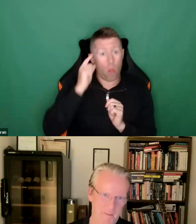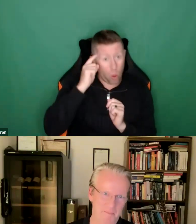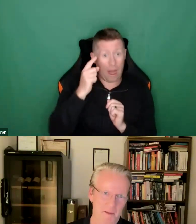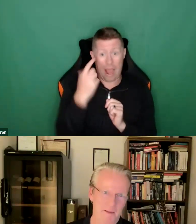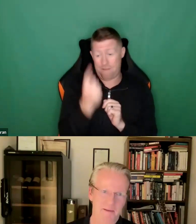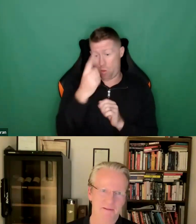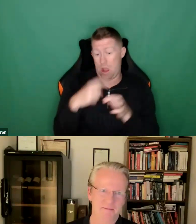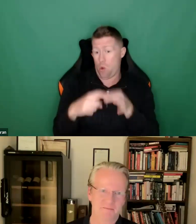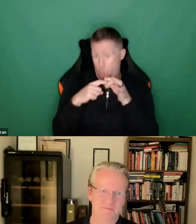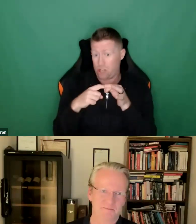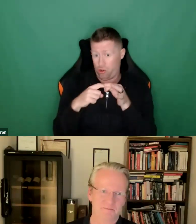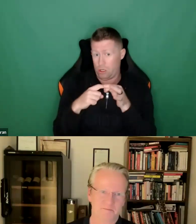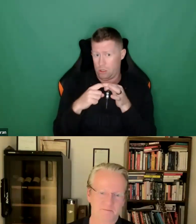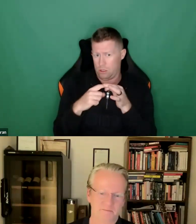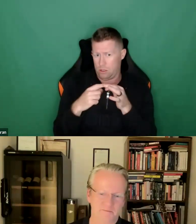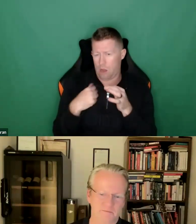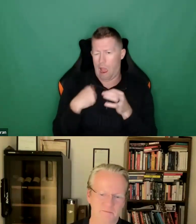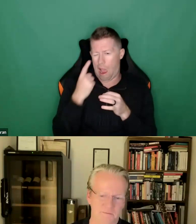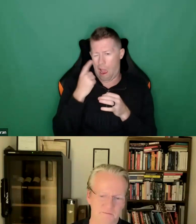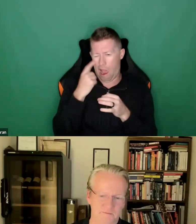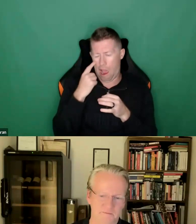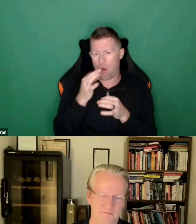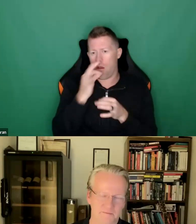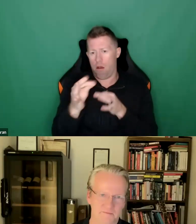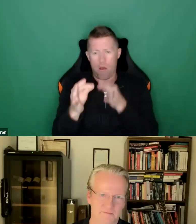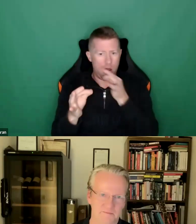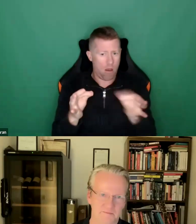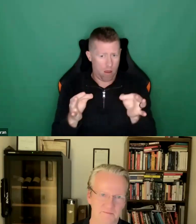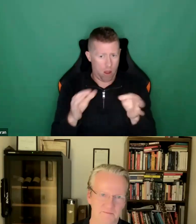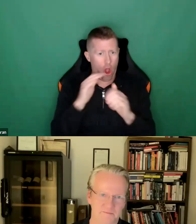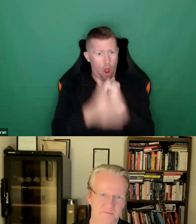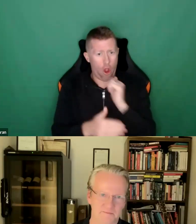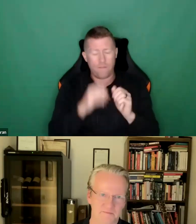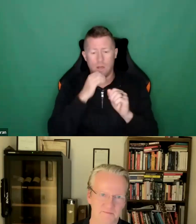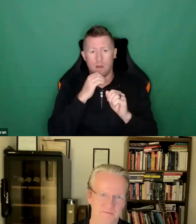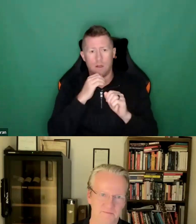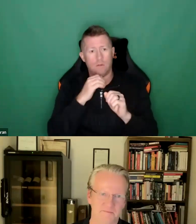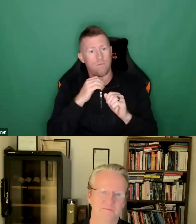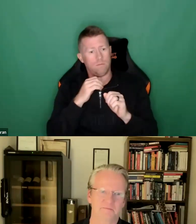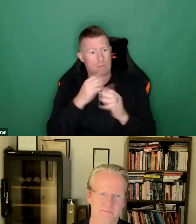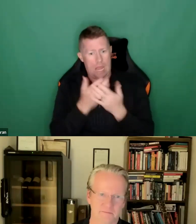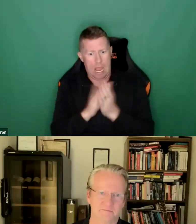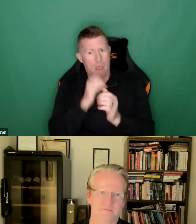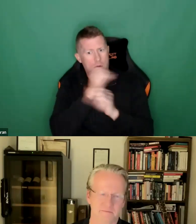conversation going. I don't know if we got any kids online tonight, I didn't think to ask